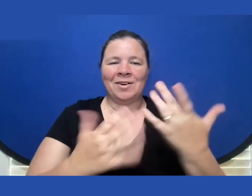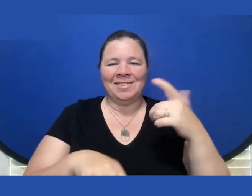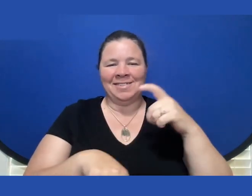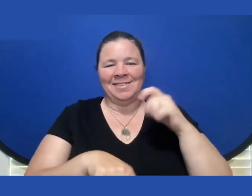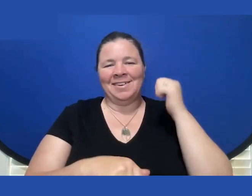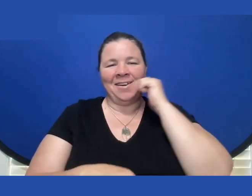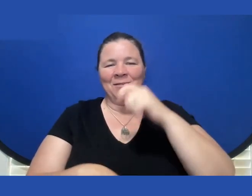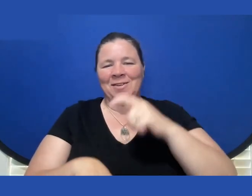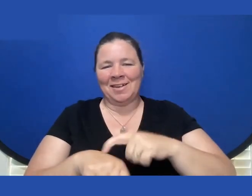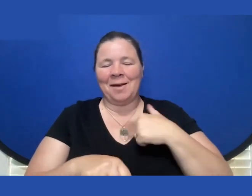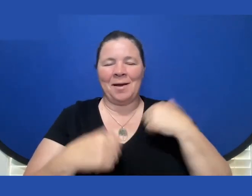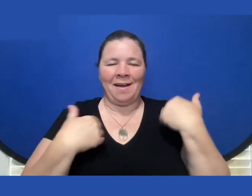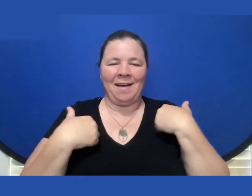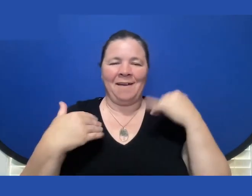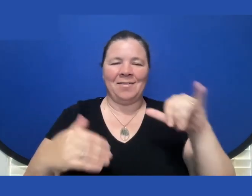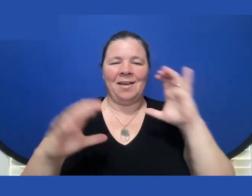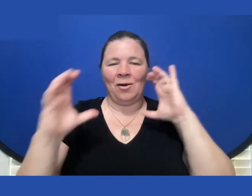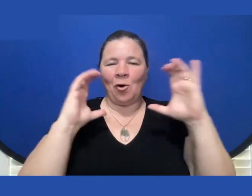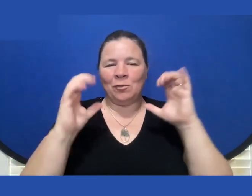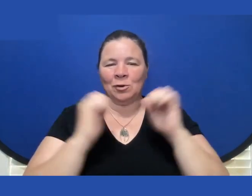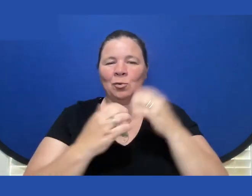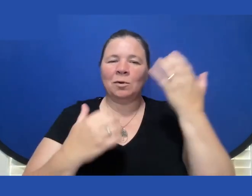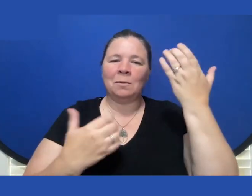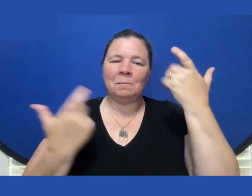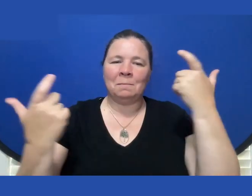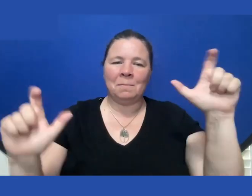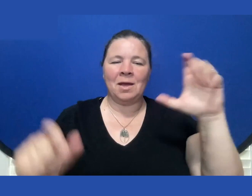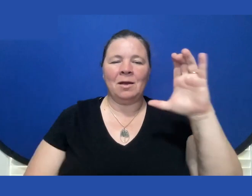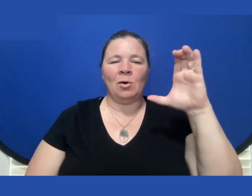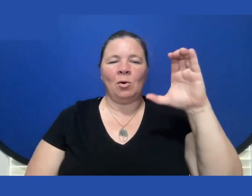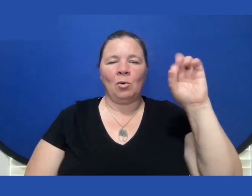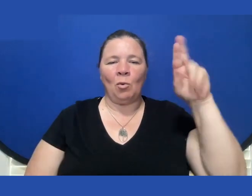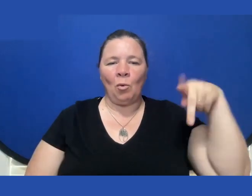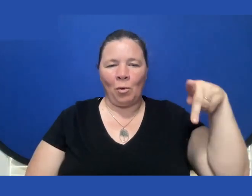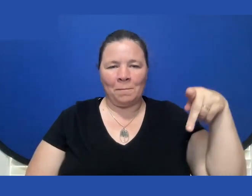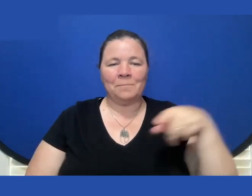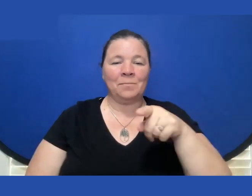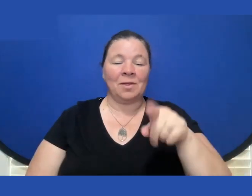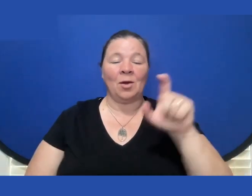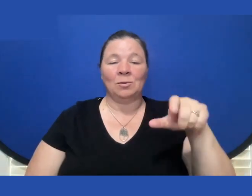every time I have that conversation. And also, you're the one supposed to be talking here,